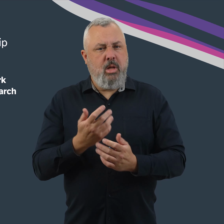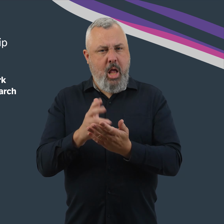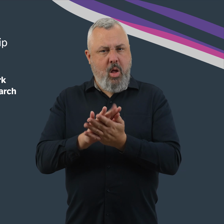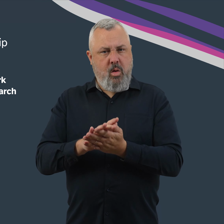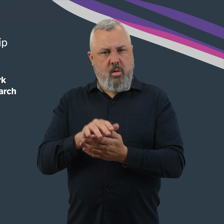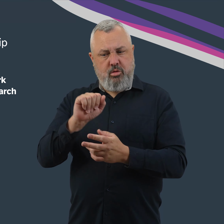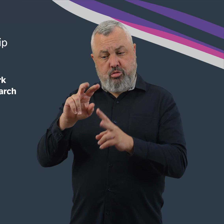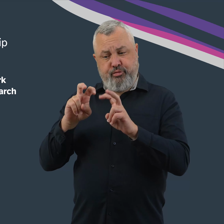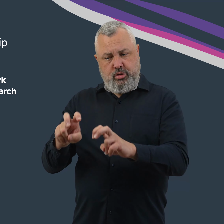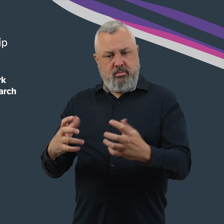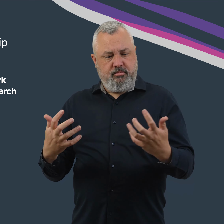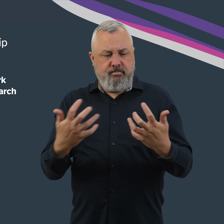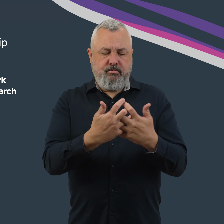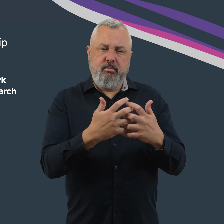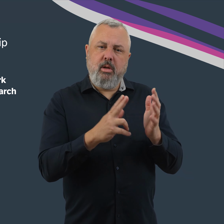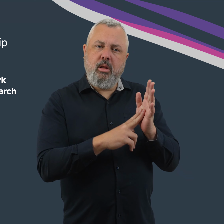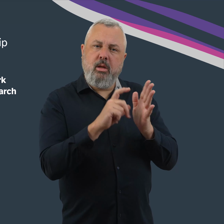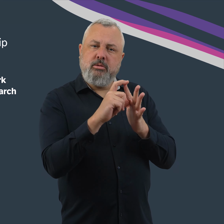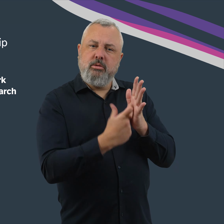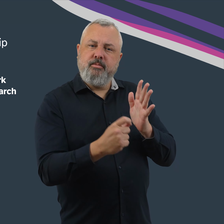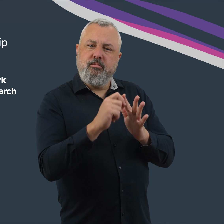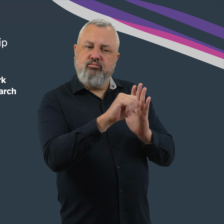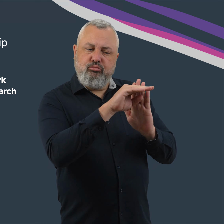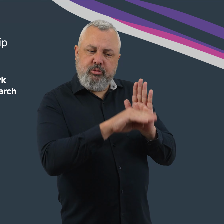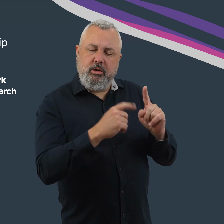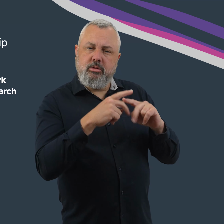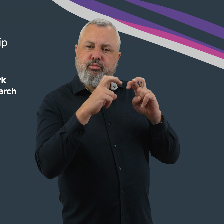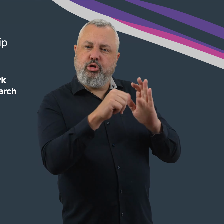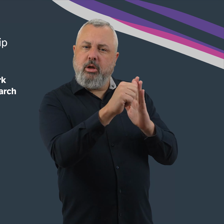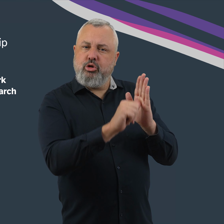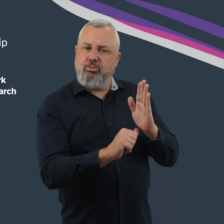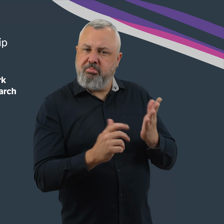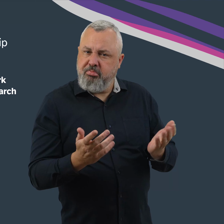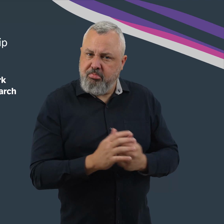How does it align with the NDRP Principles and Research Agenda?